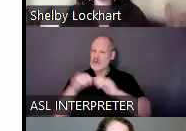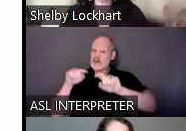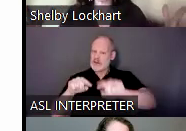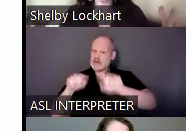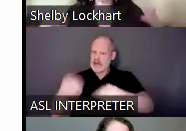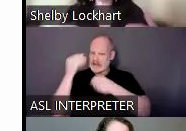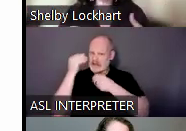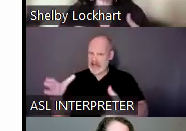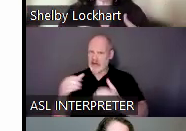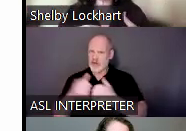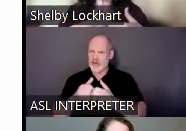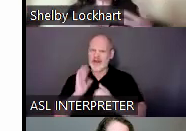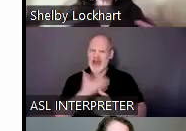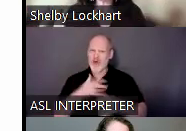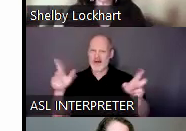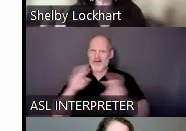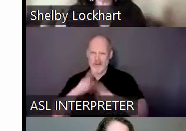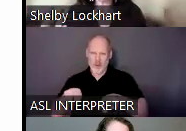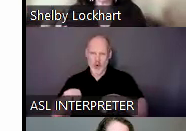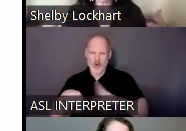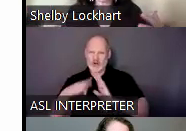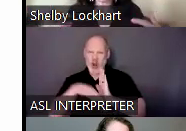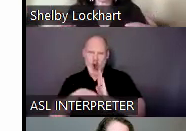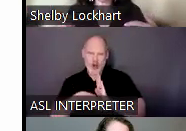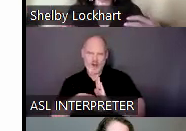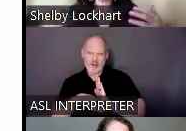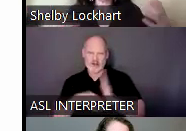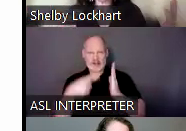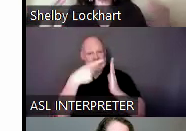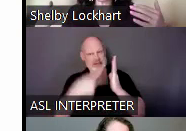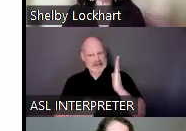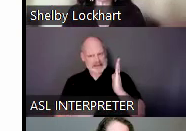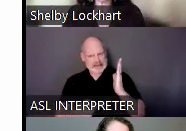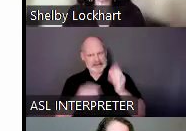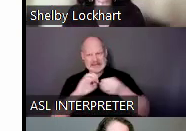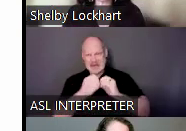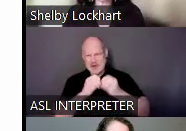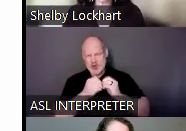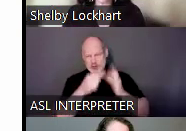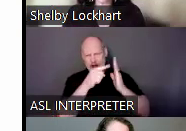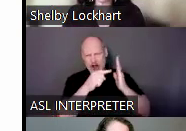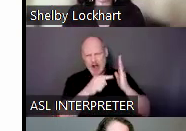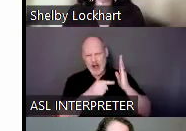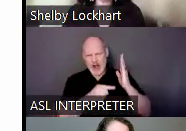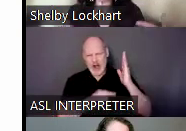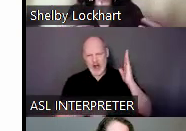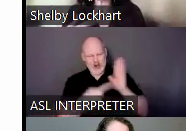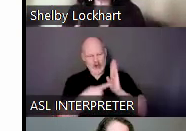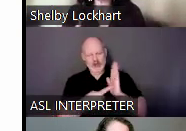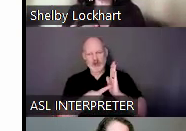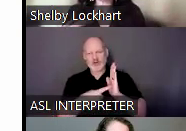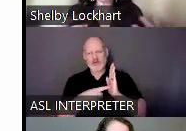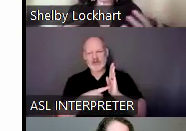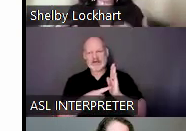Report Card. It tells us kind of what has been the trend over time. We can see us compared to